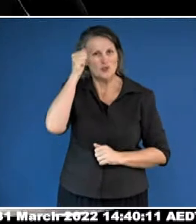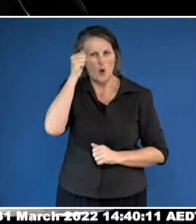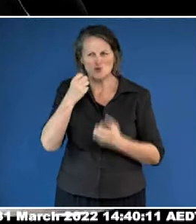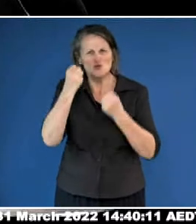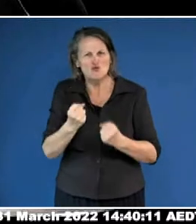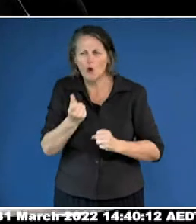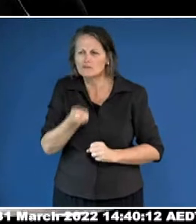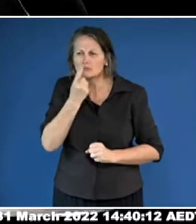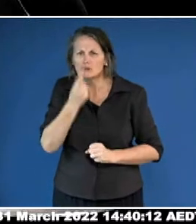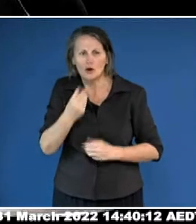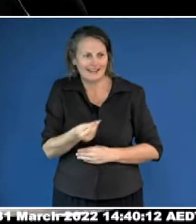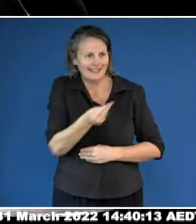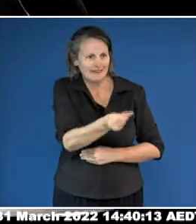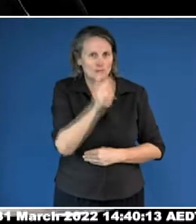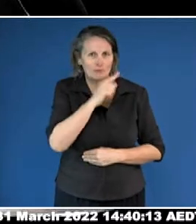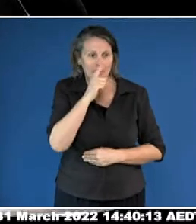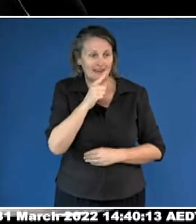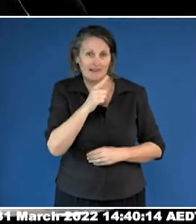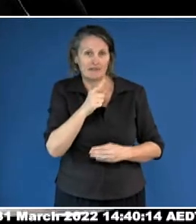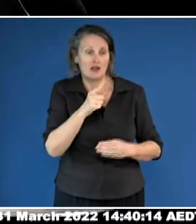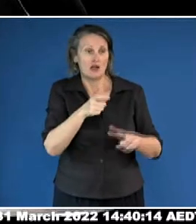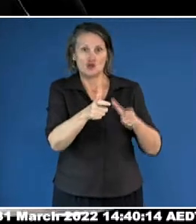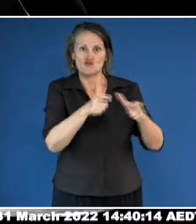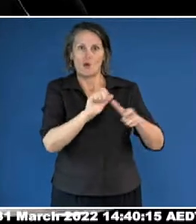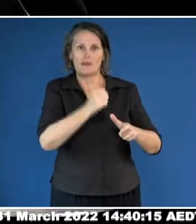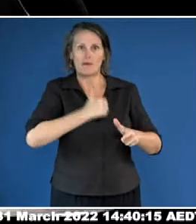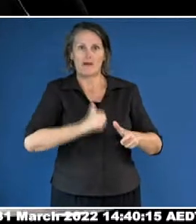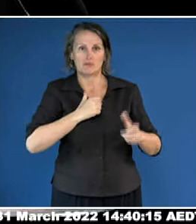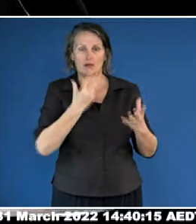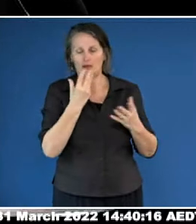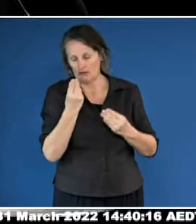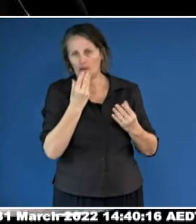as restrictive practices to control the behaviour of women and girls with disability.